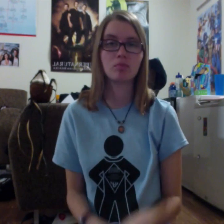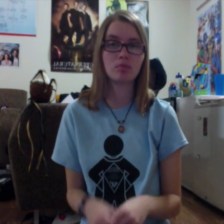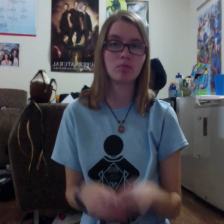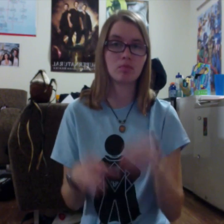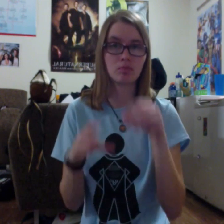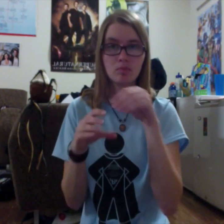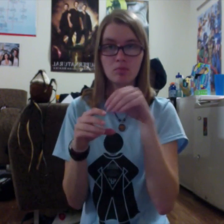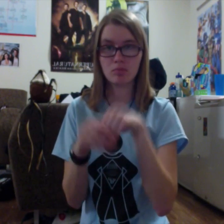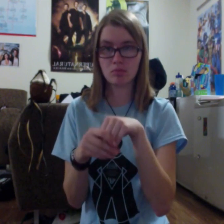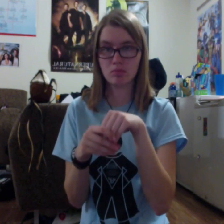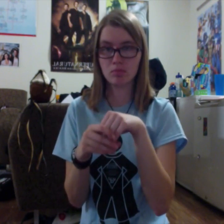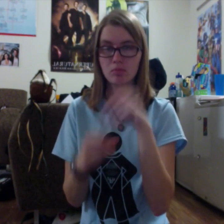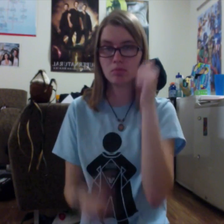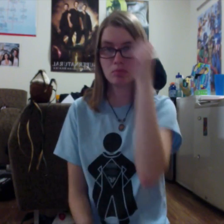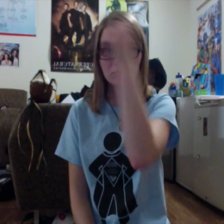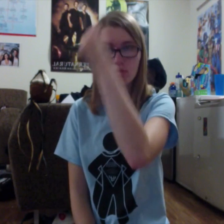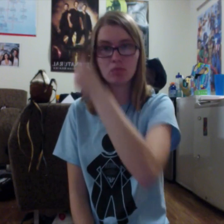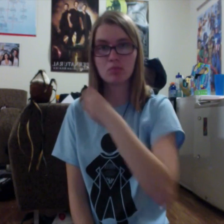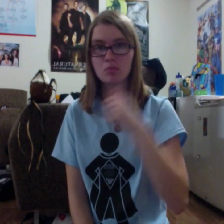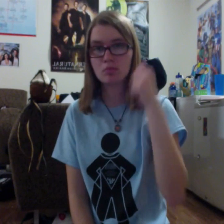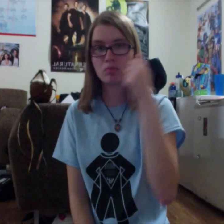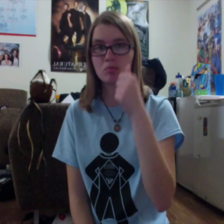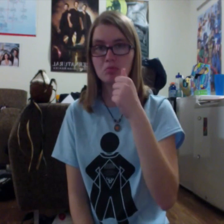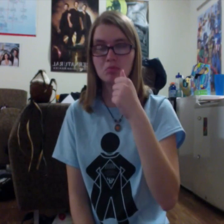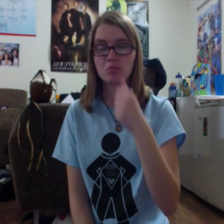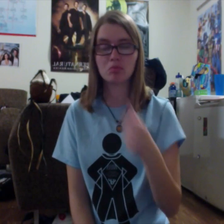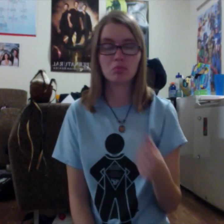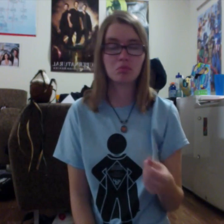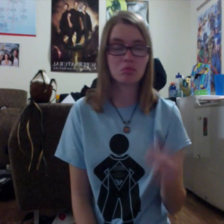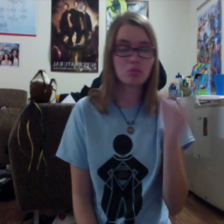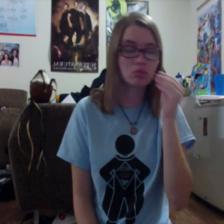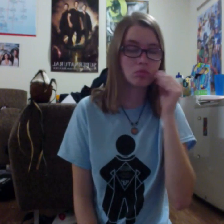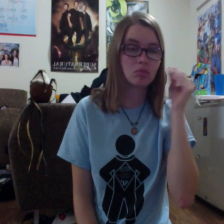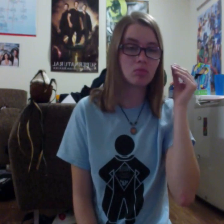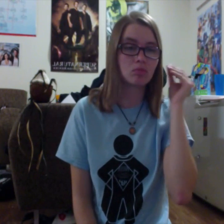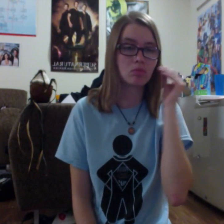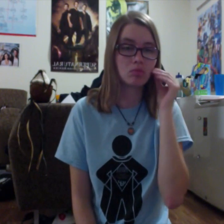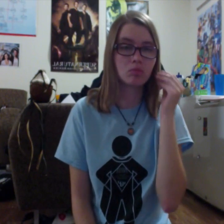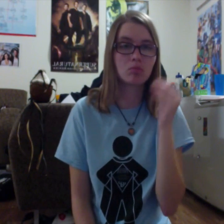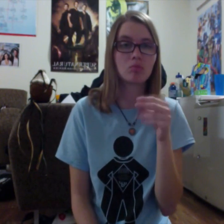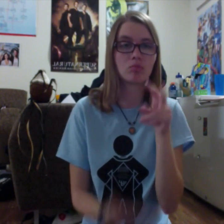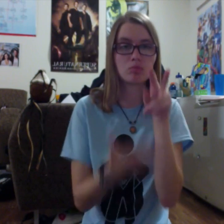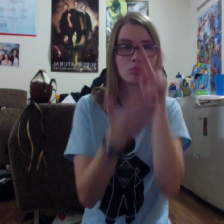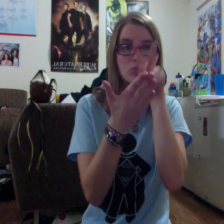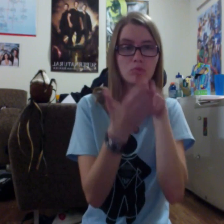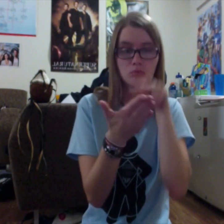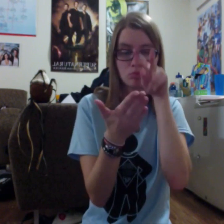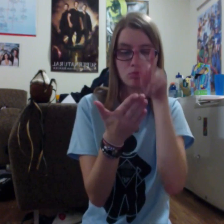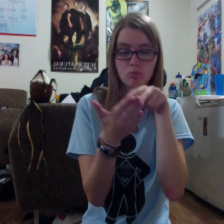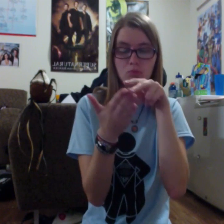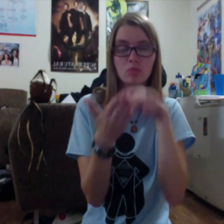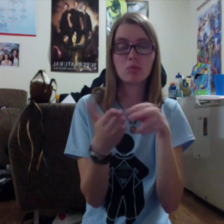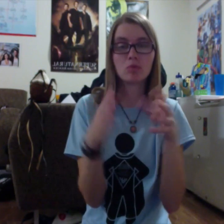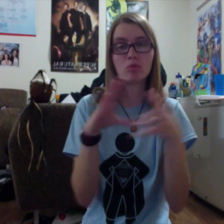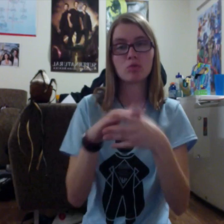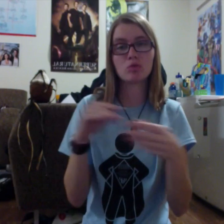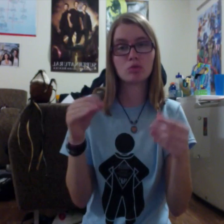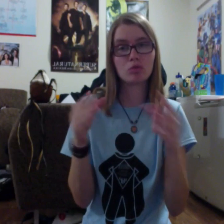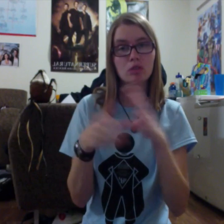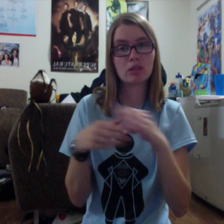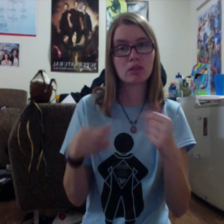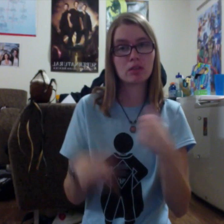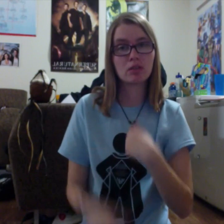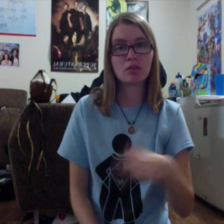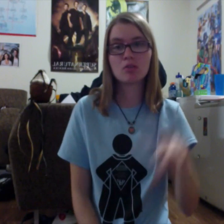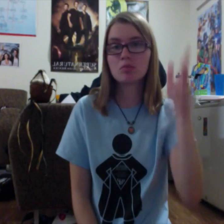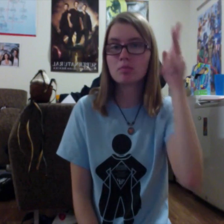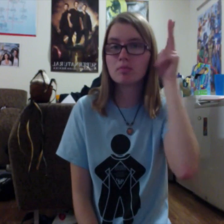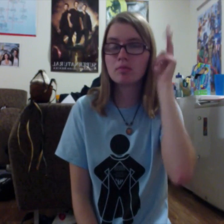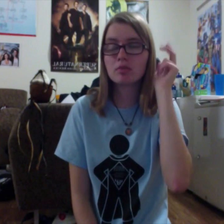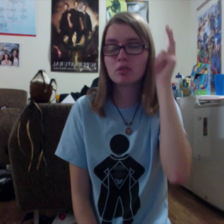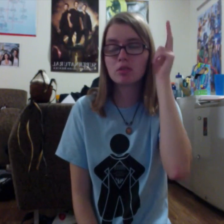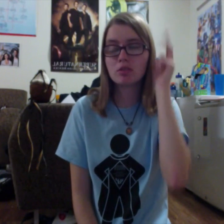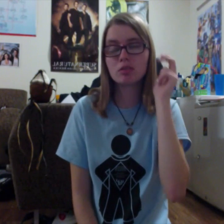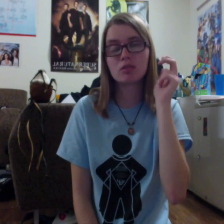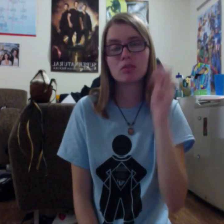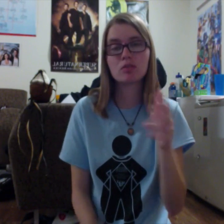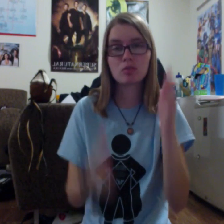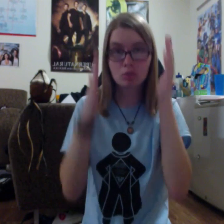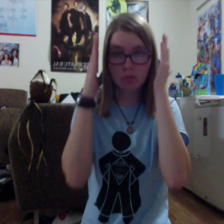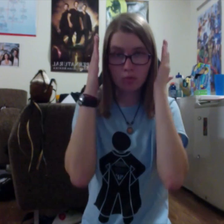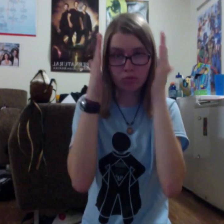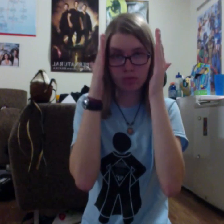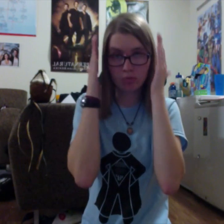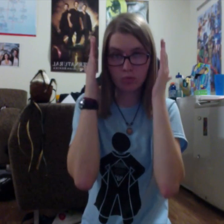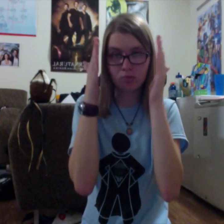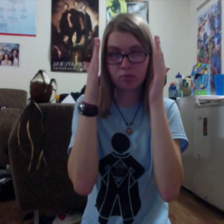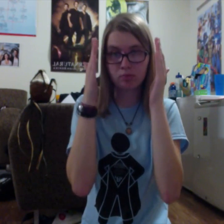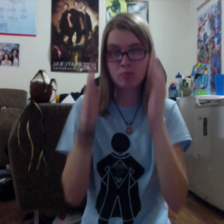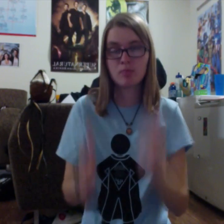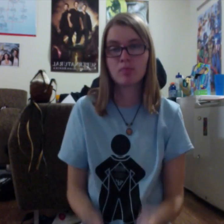So I've paid a lot of attention to the stories I heard in Ethiopia and with the stories I've read at home